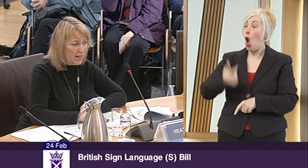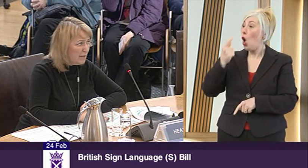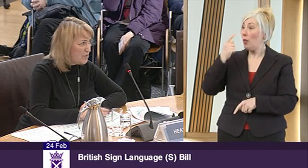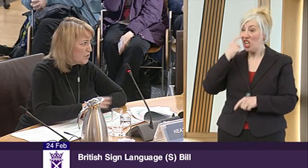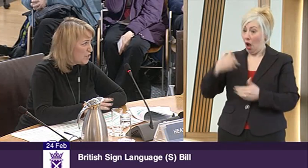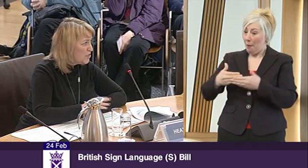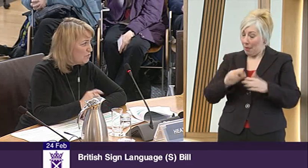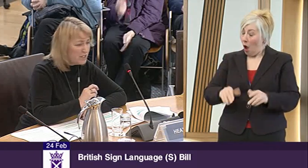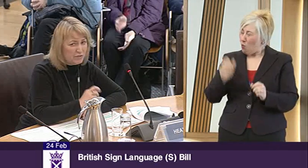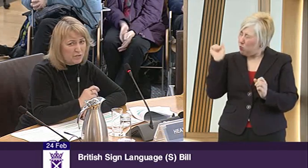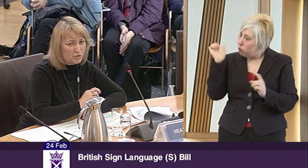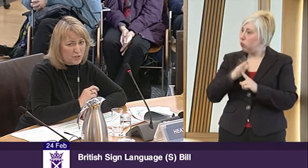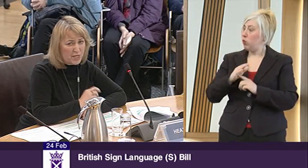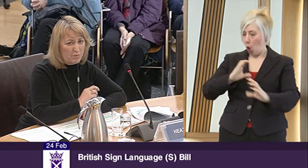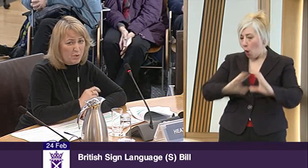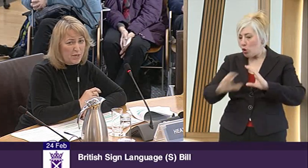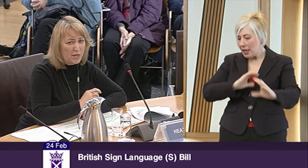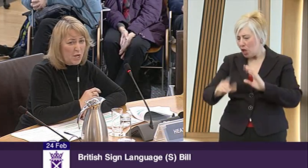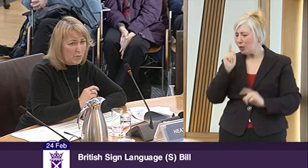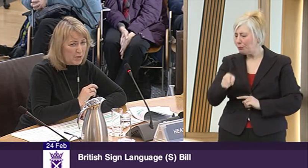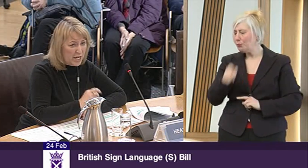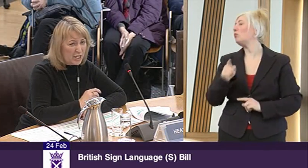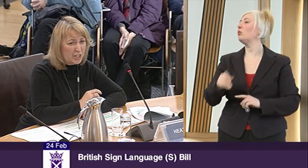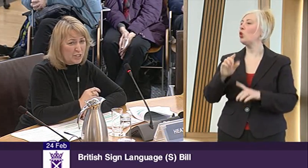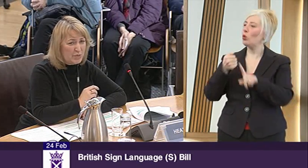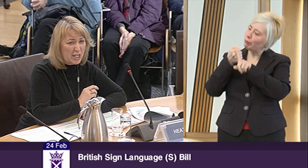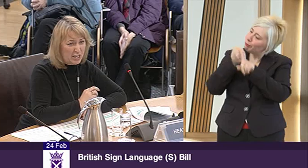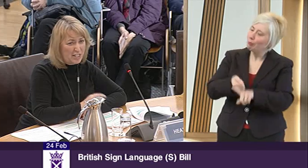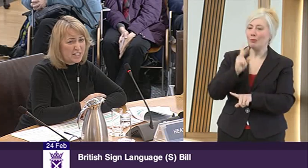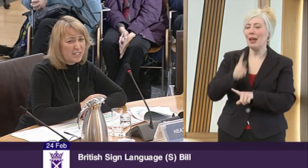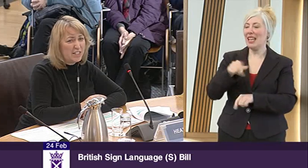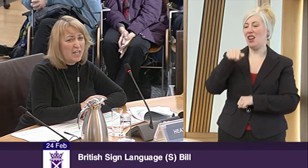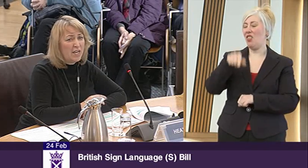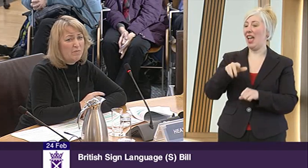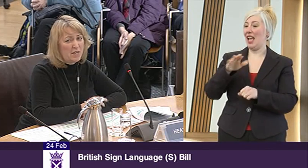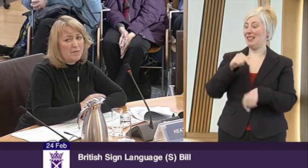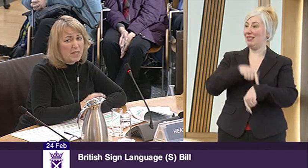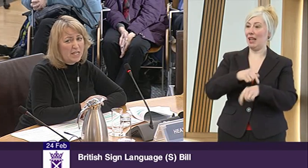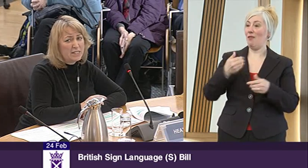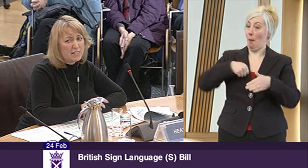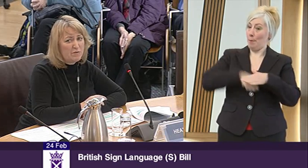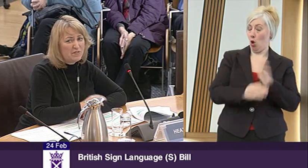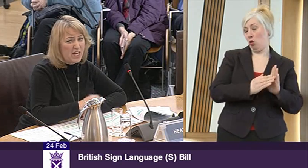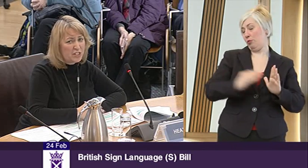the early years are, so I reinforce the point that the early years are critical in the action